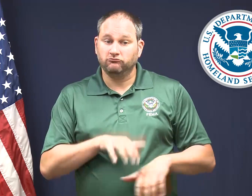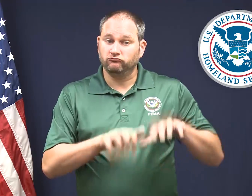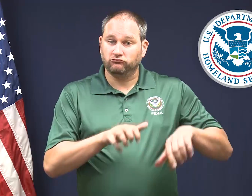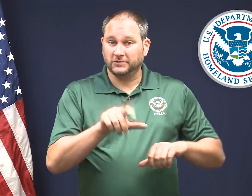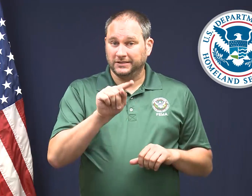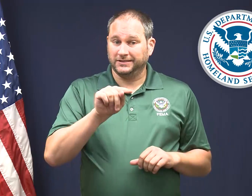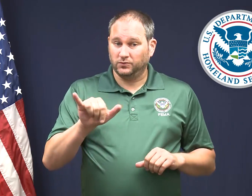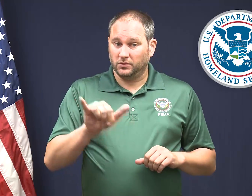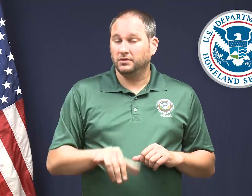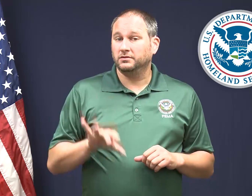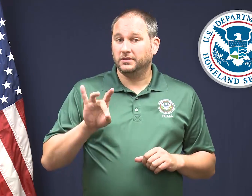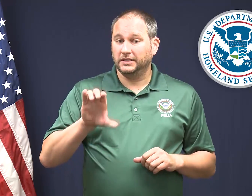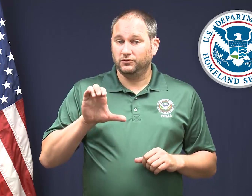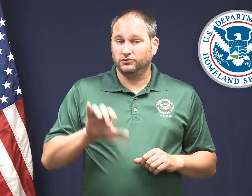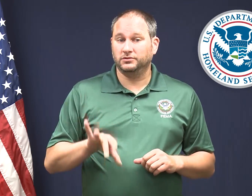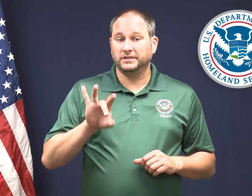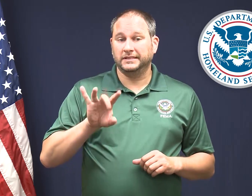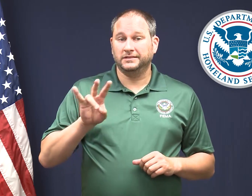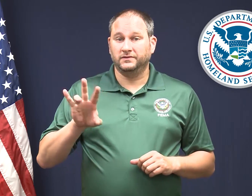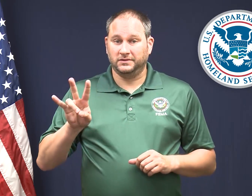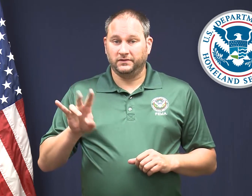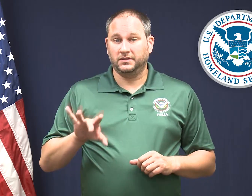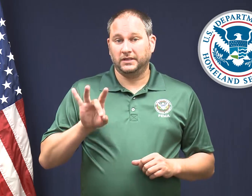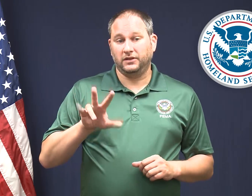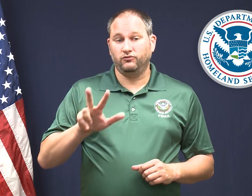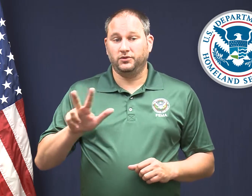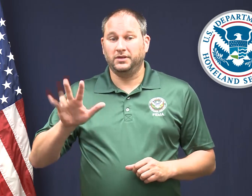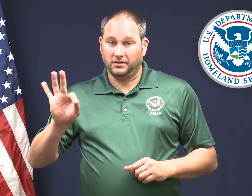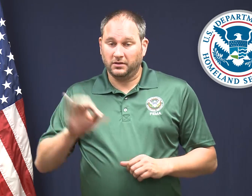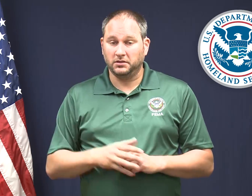(or TTY 800-877-8339)